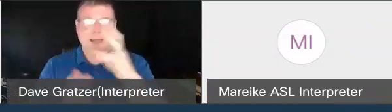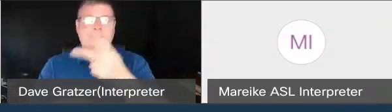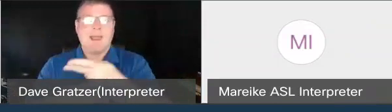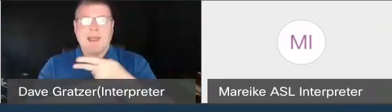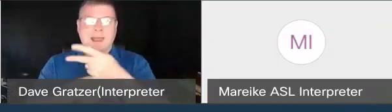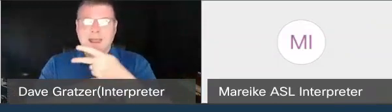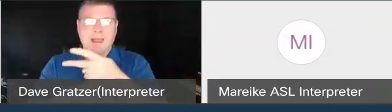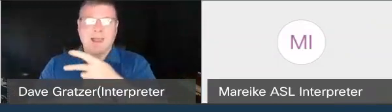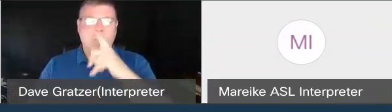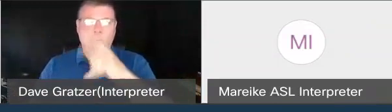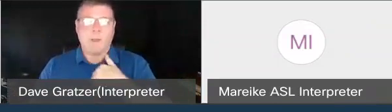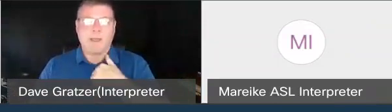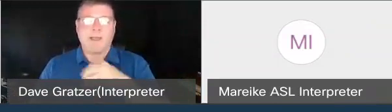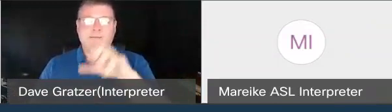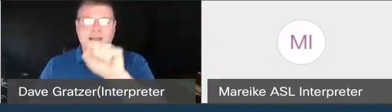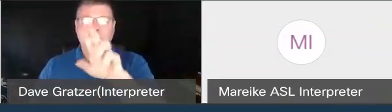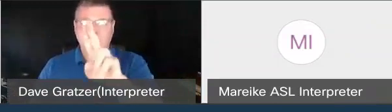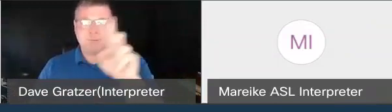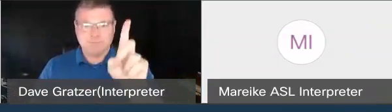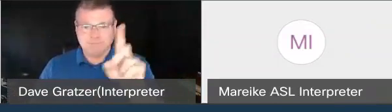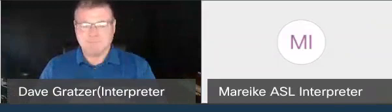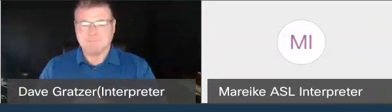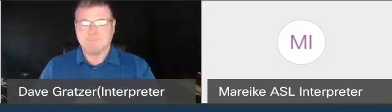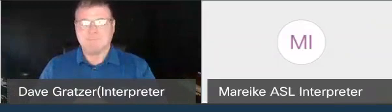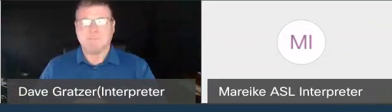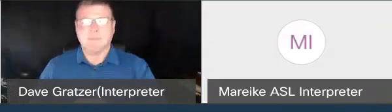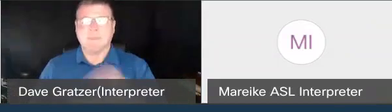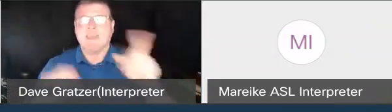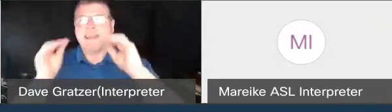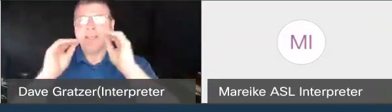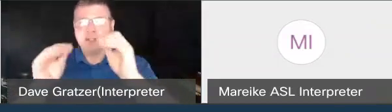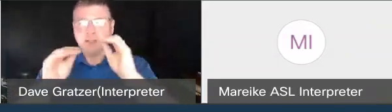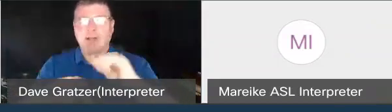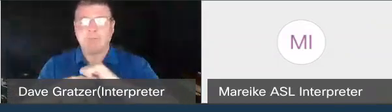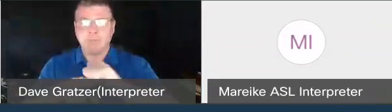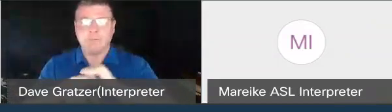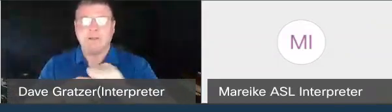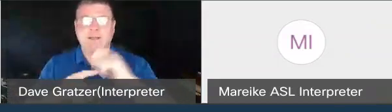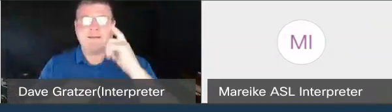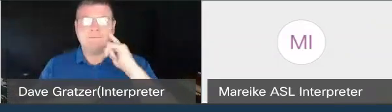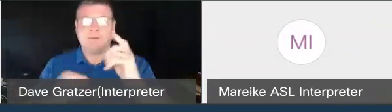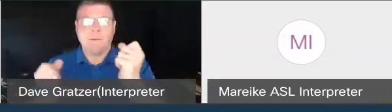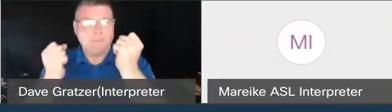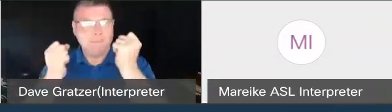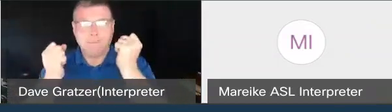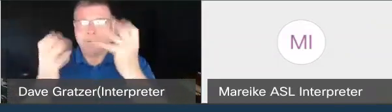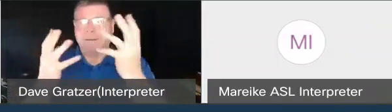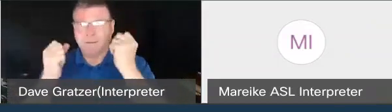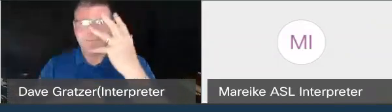who, uh, have substance use disorders. He has taught and practiced emergency medicine for many decades and served